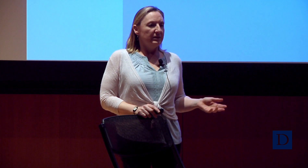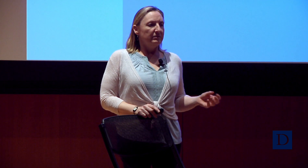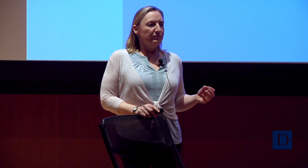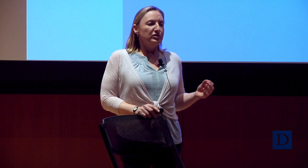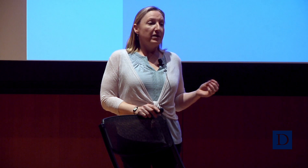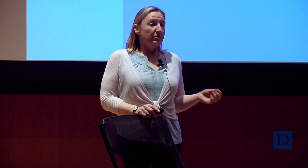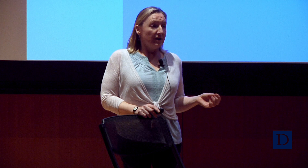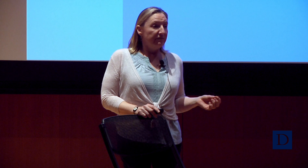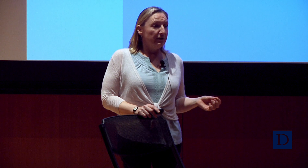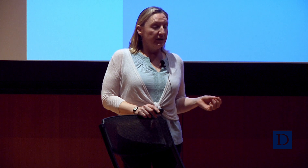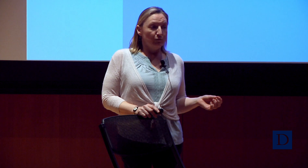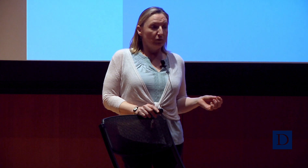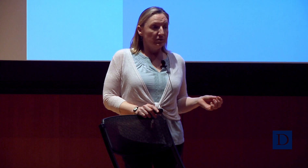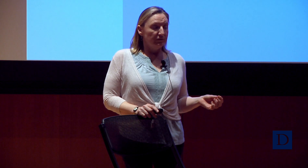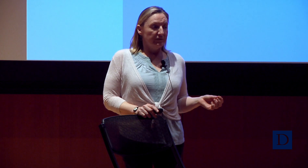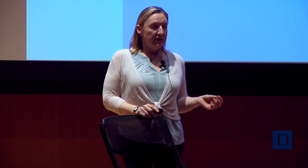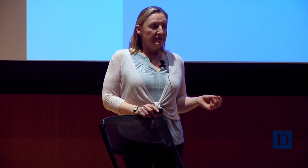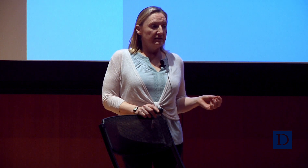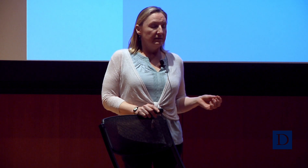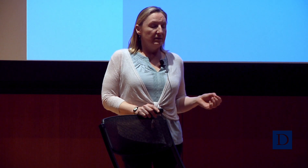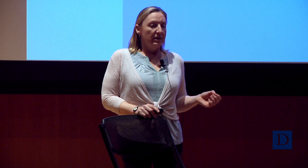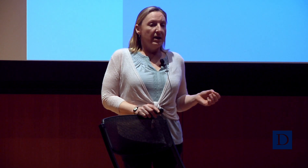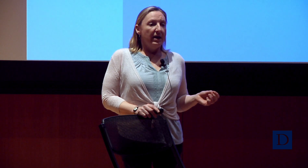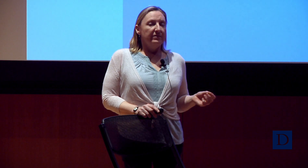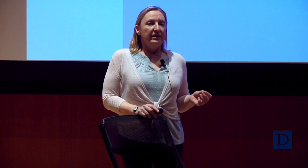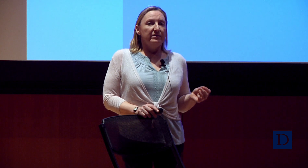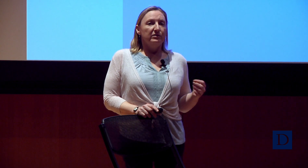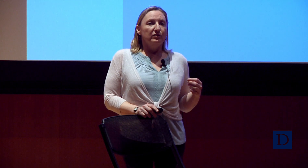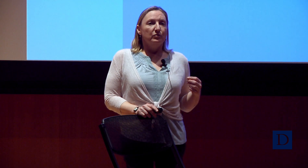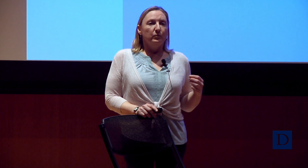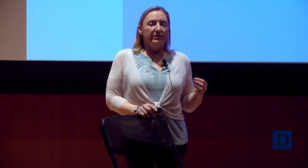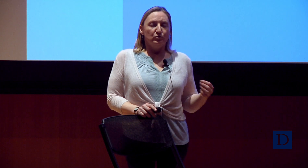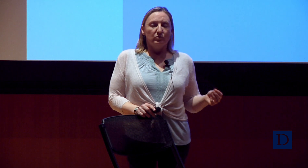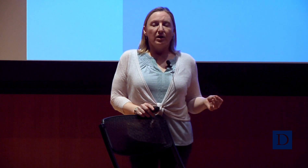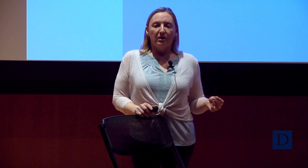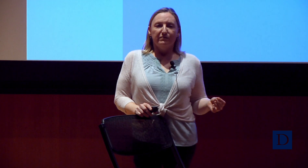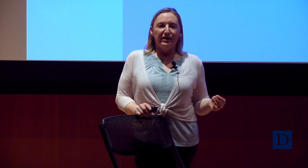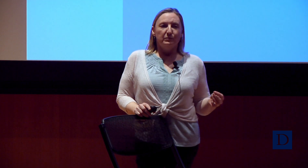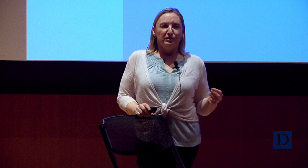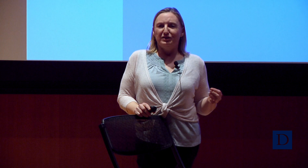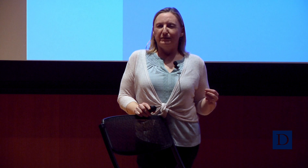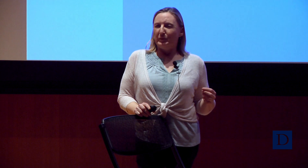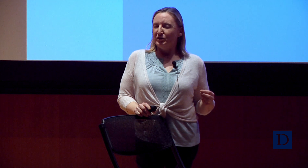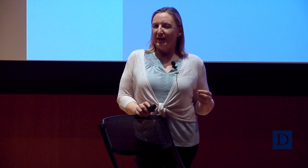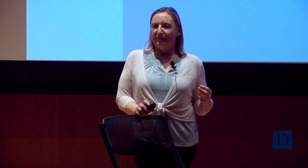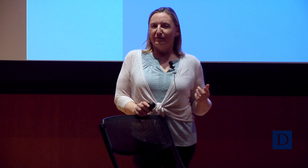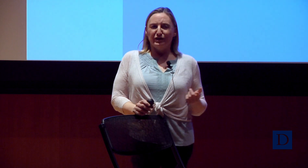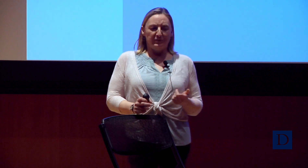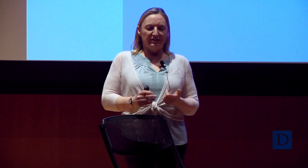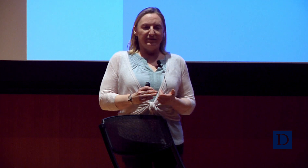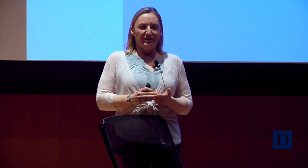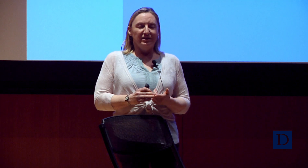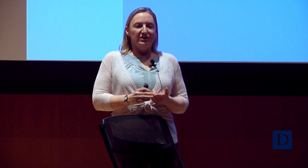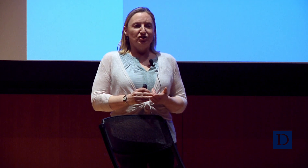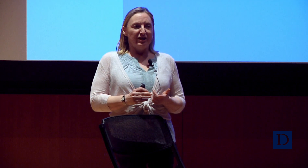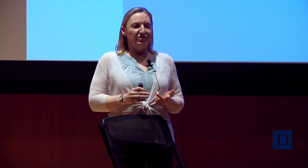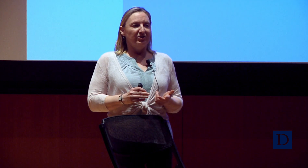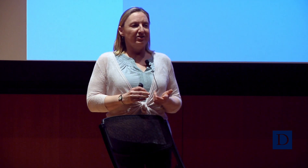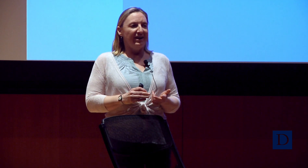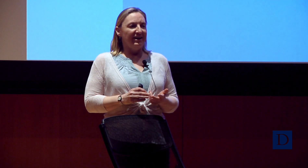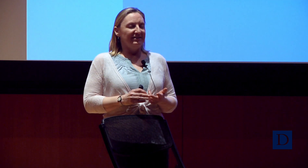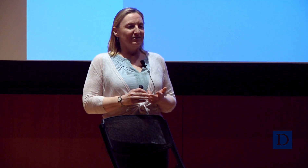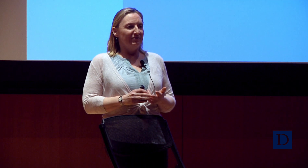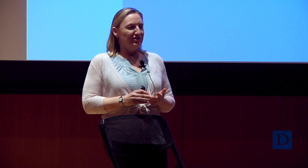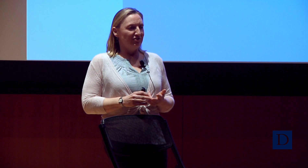First of all, there are not very many roles for us, and then when those roles are available, does the person have the very specific gender and race or